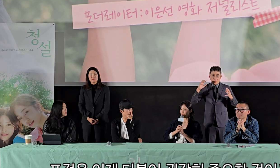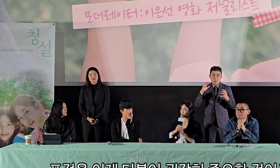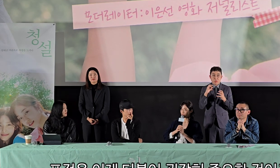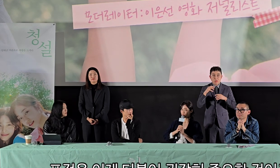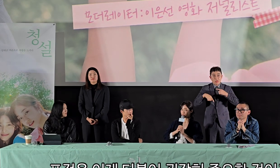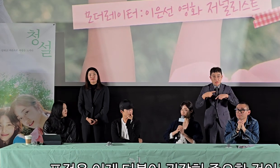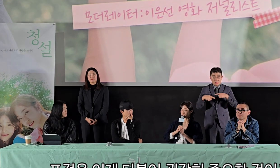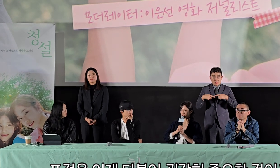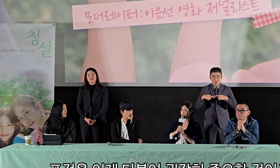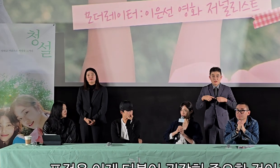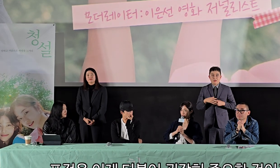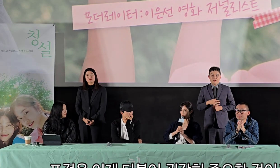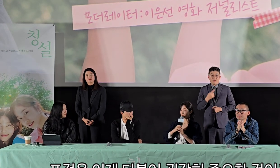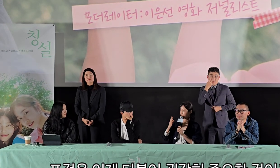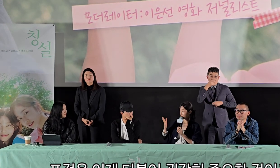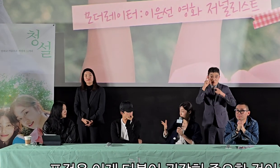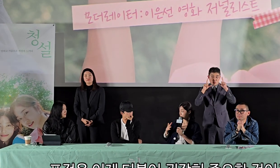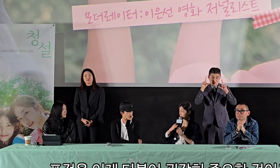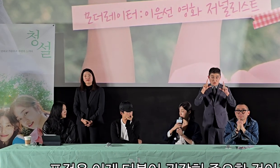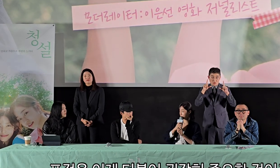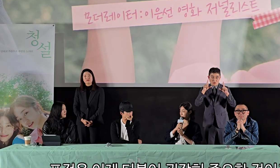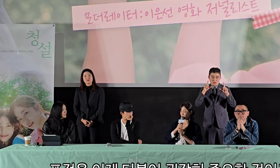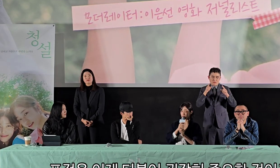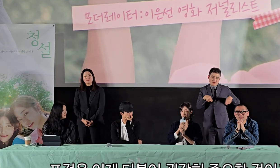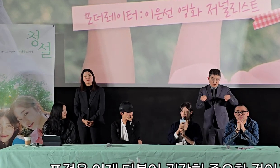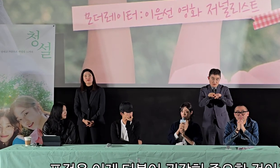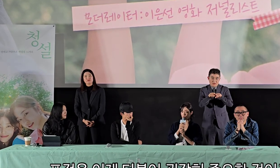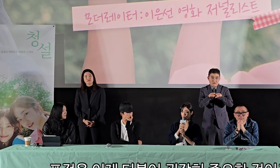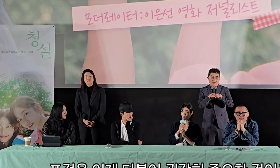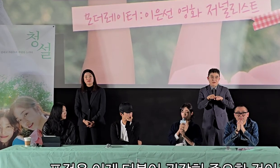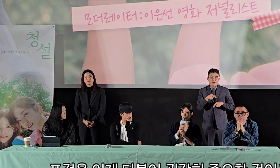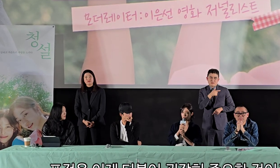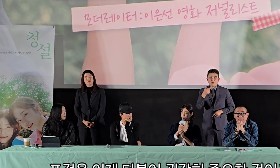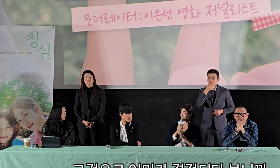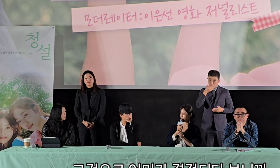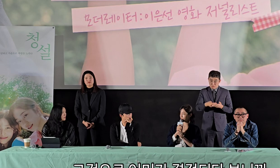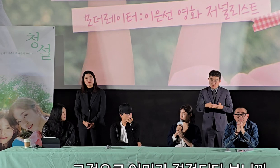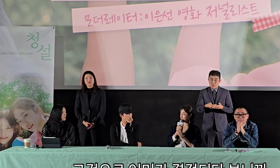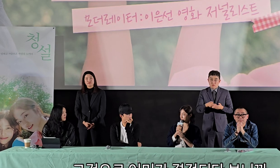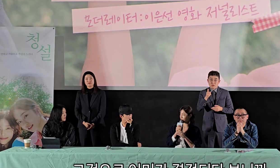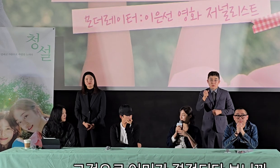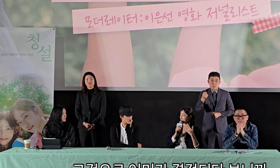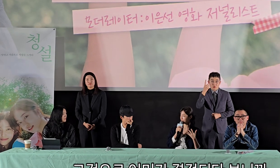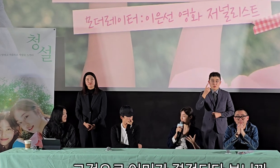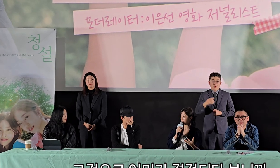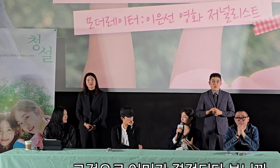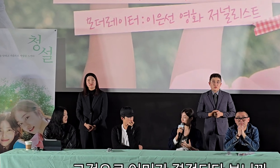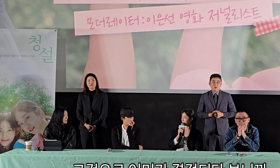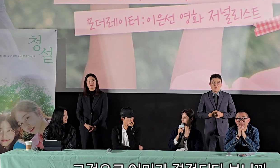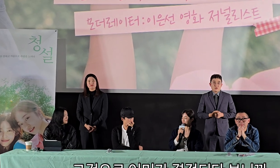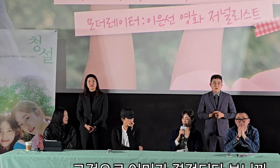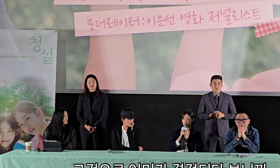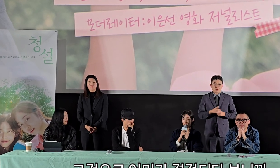The same goes for facial expressions. Because the ending is determined by that.